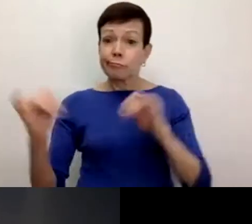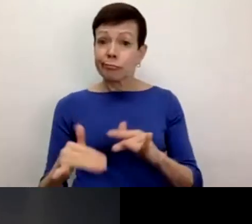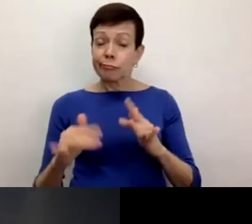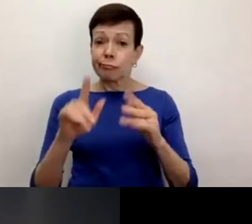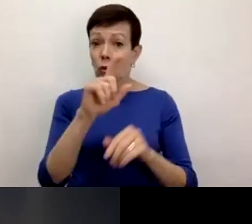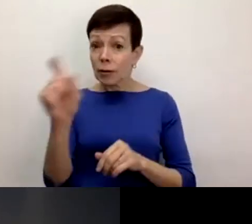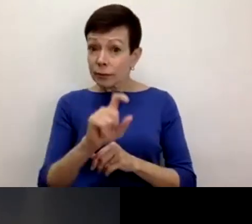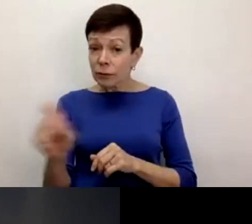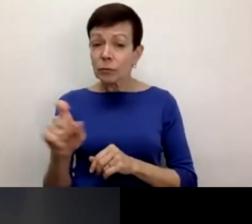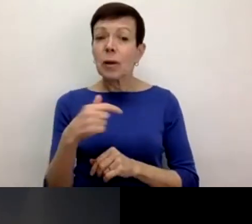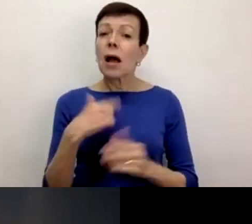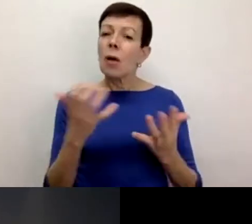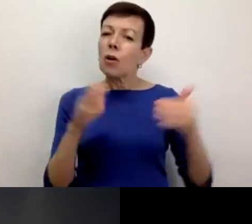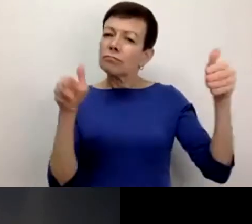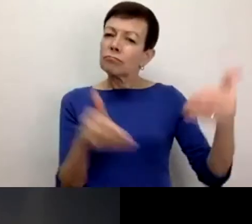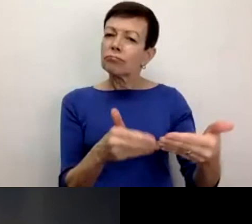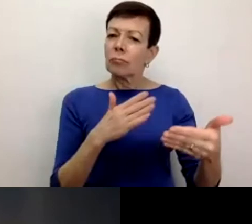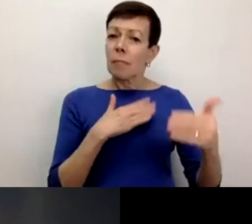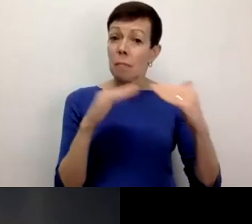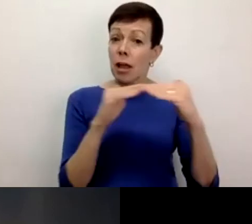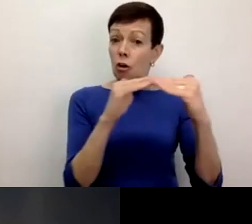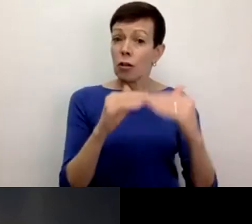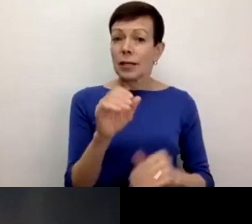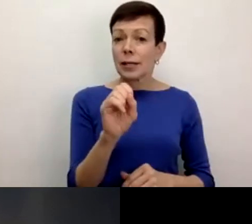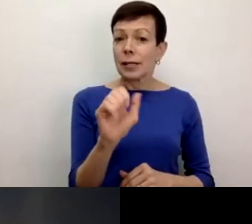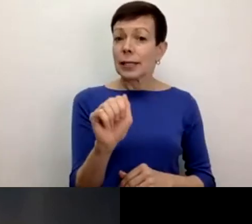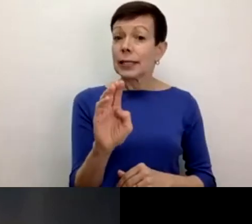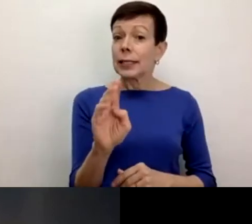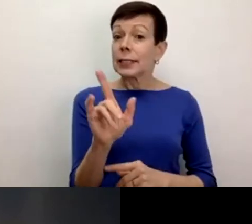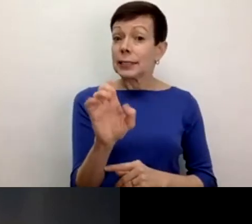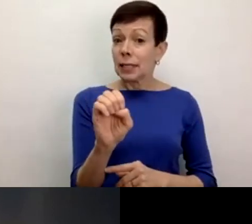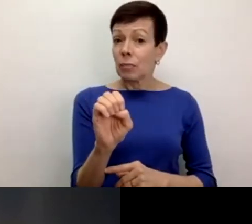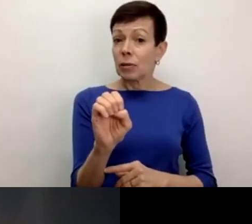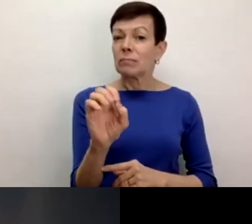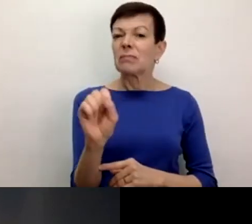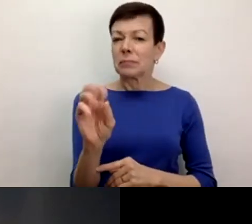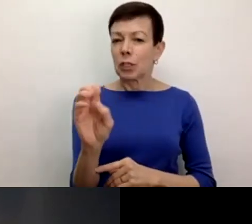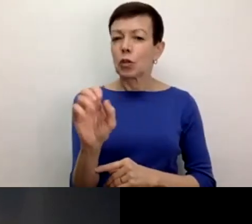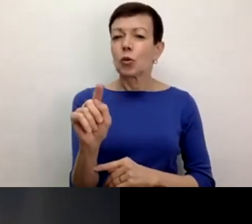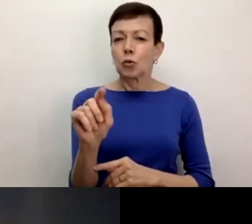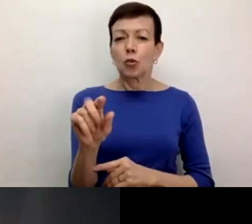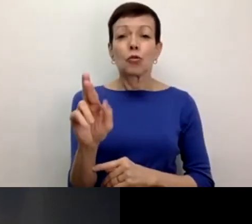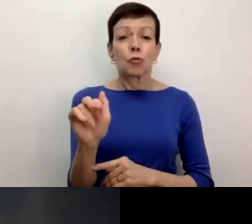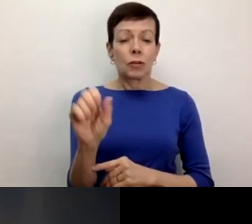my colleague, Sable Sweetgrass, who will provide a land acknowledgement and lesson today.